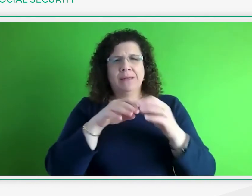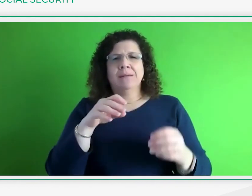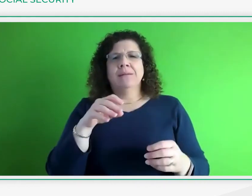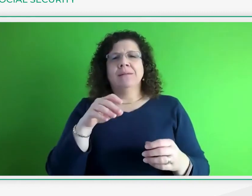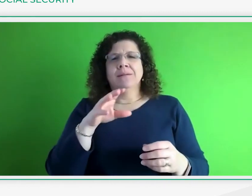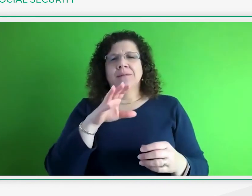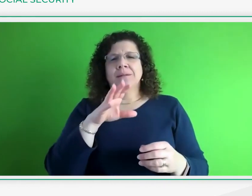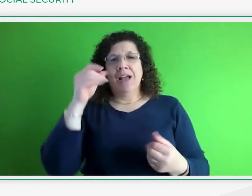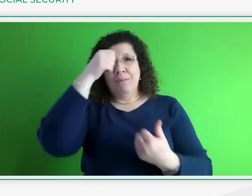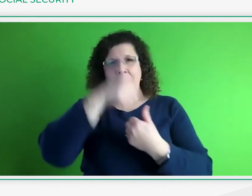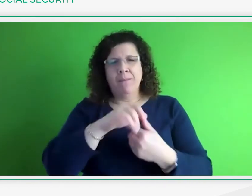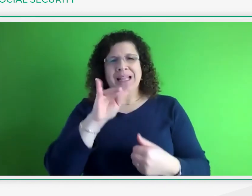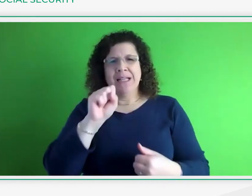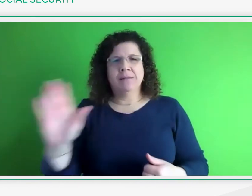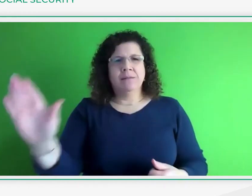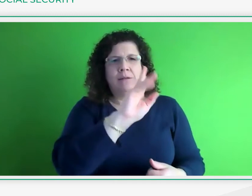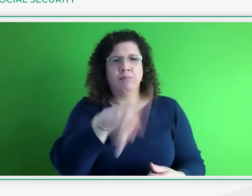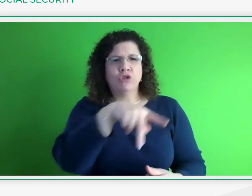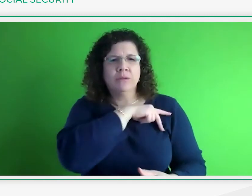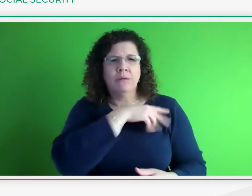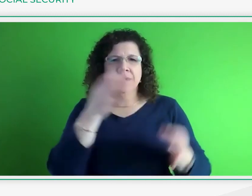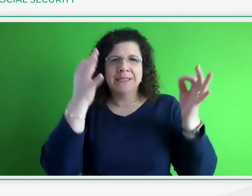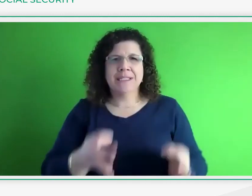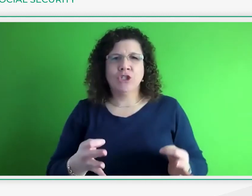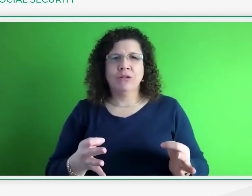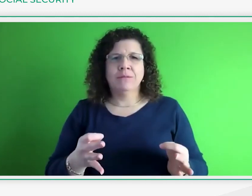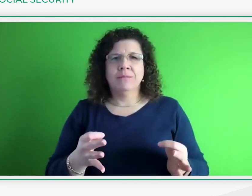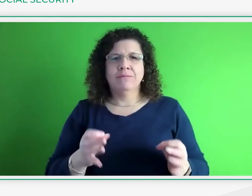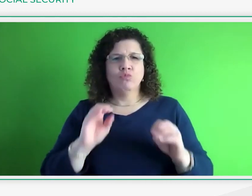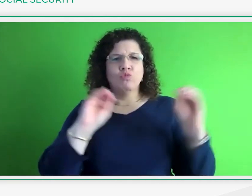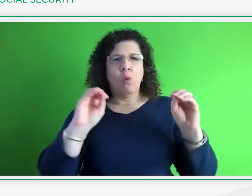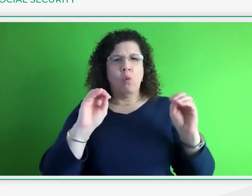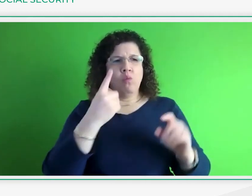And it's very important to remember that it's your personal decision.